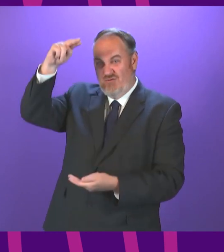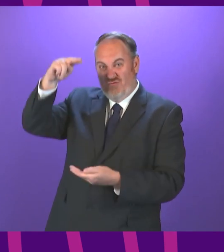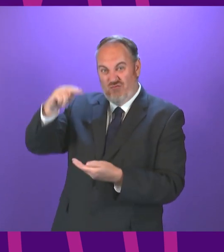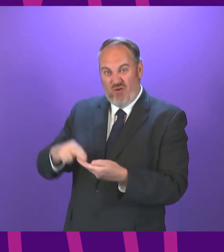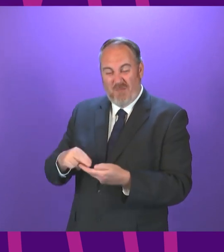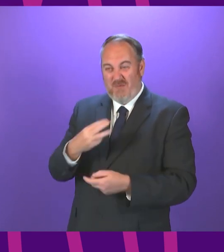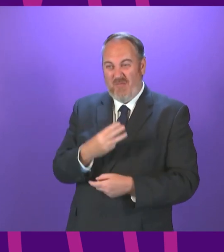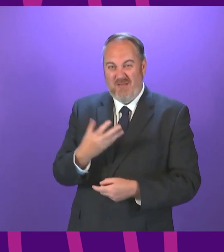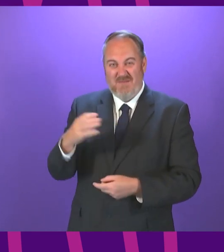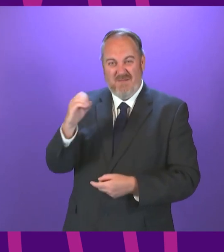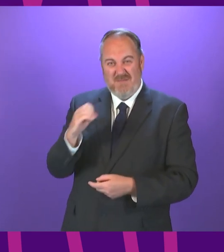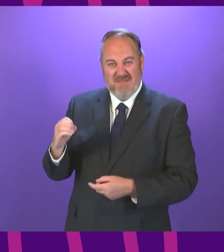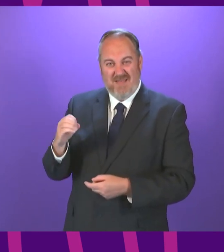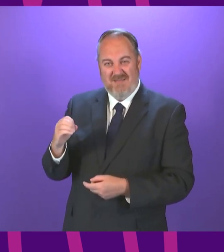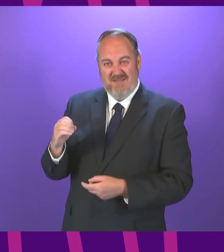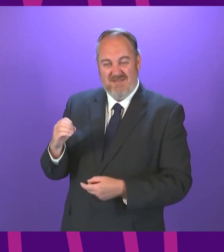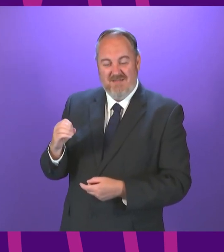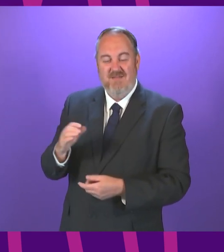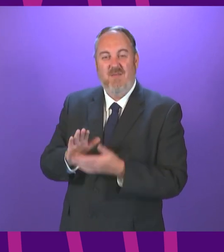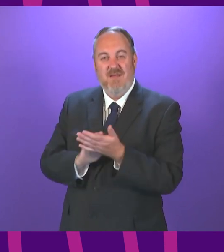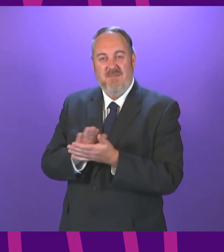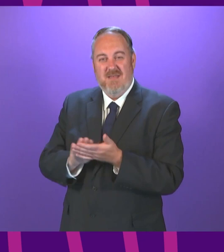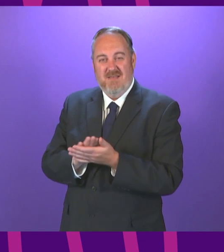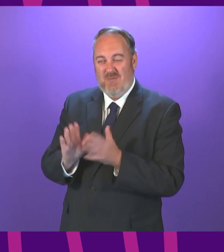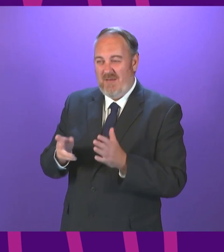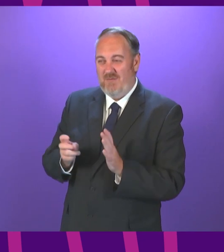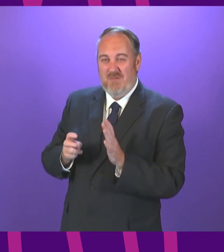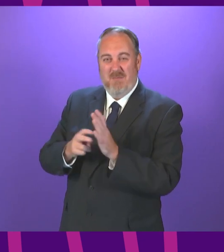and it is currently nearly three weeks before a car can be booked on the Ullapool to Stornoway